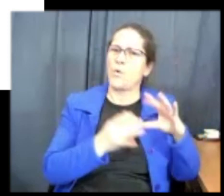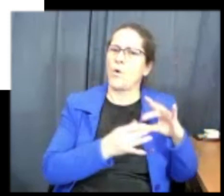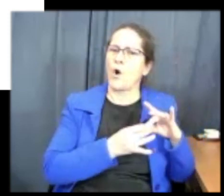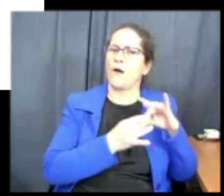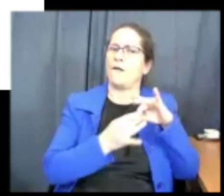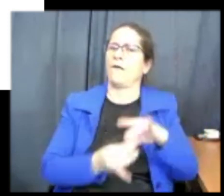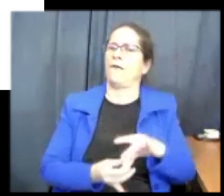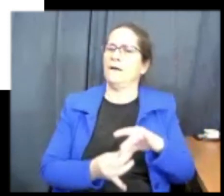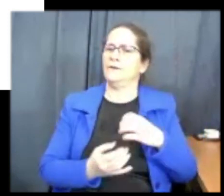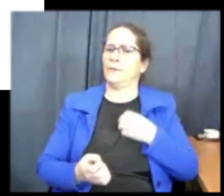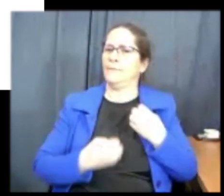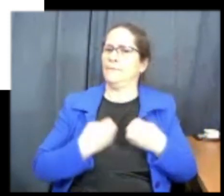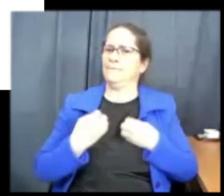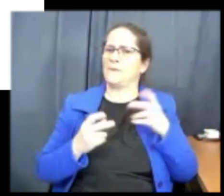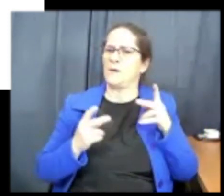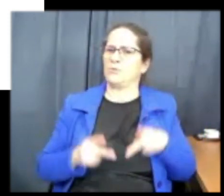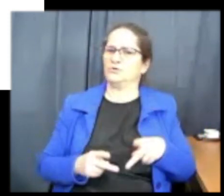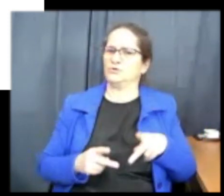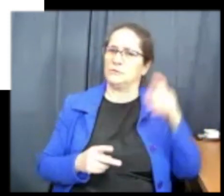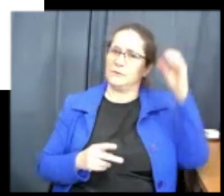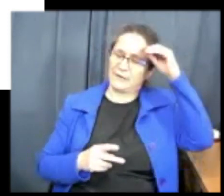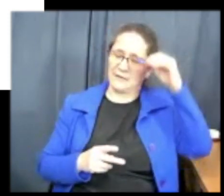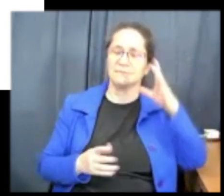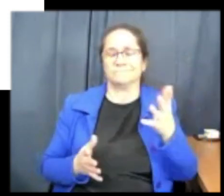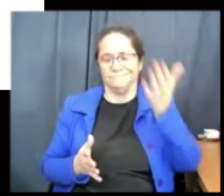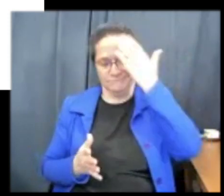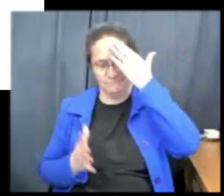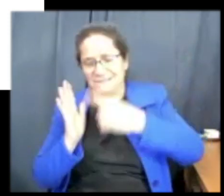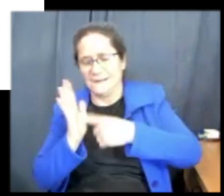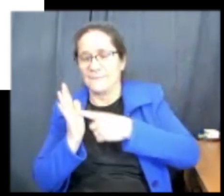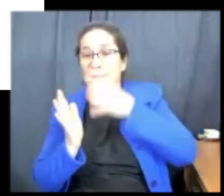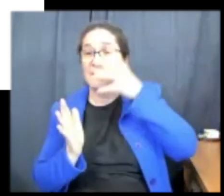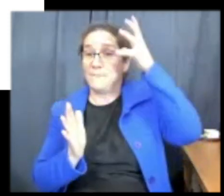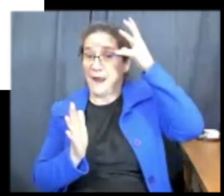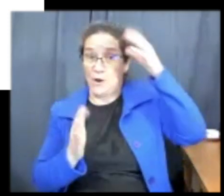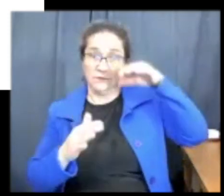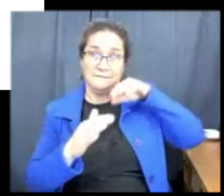will come in and be really pushing for one thing over another but we need to go back to the data